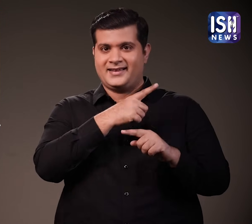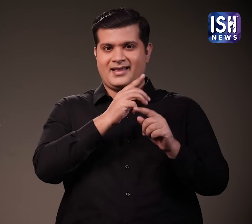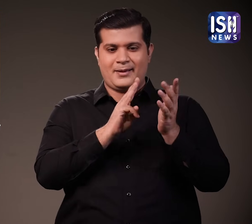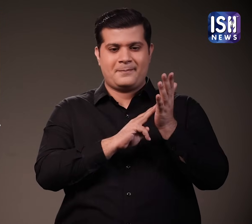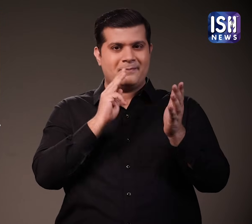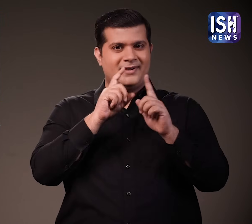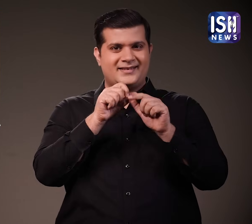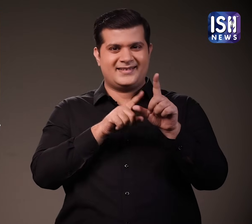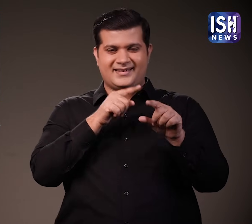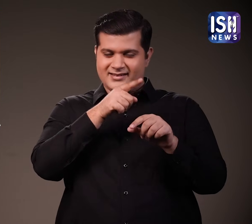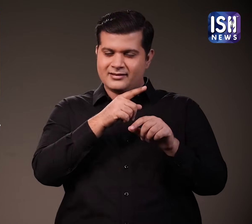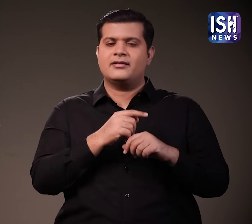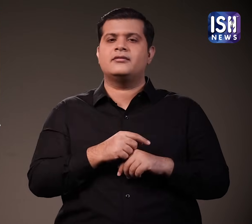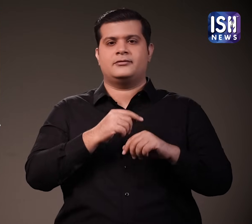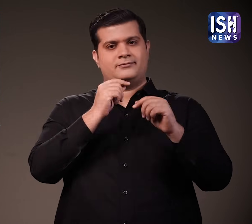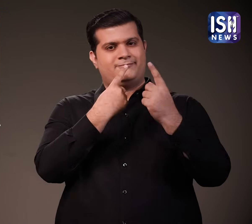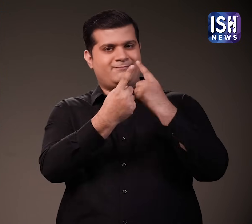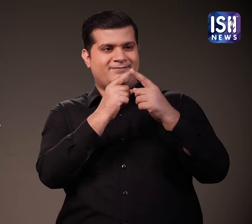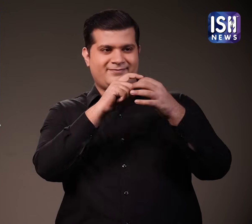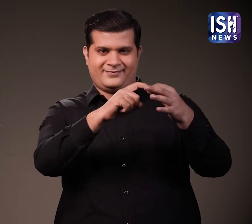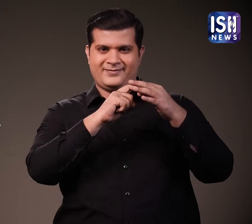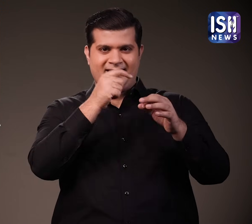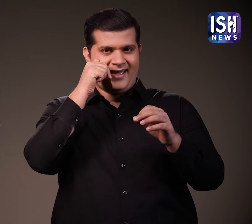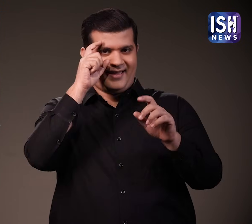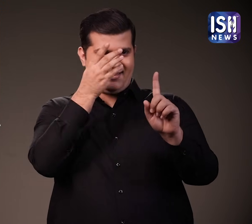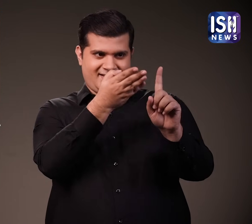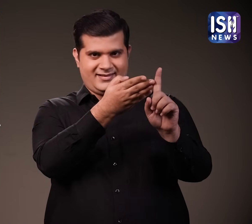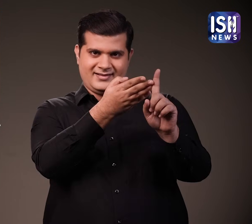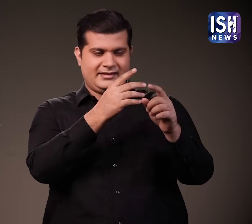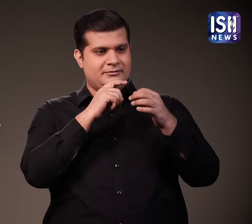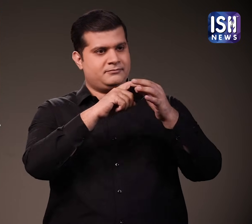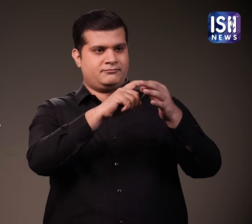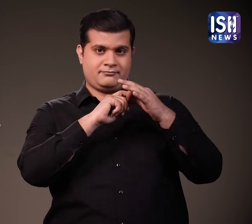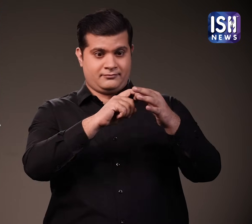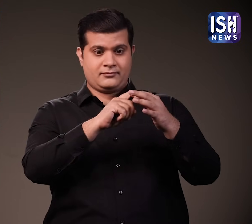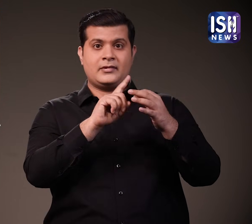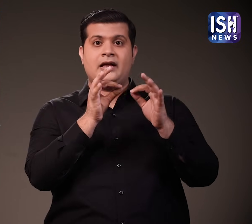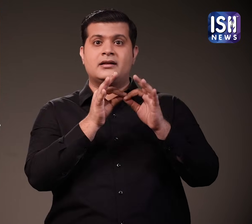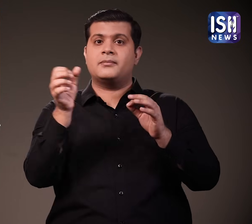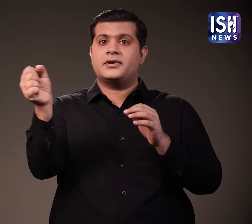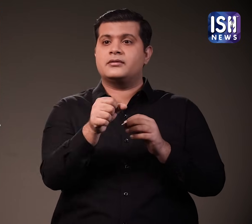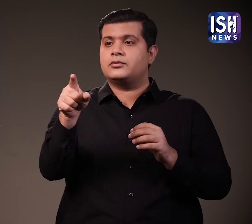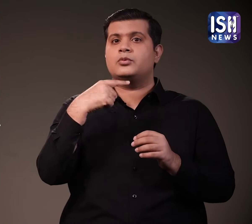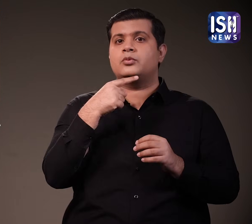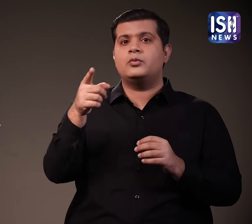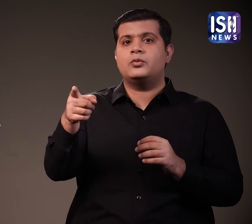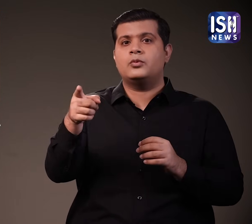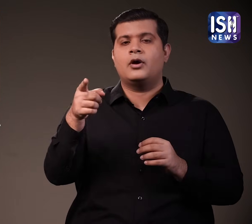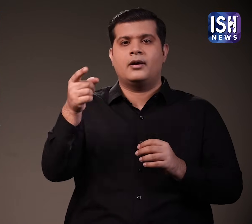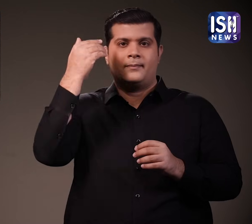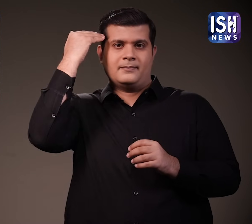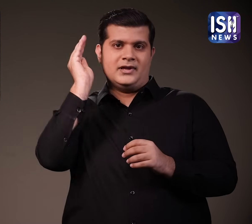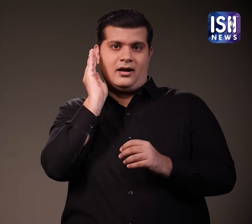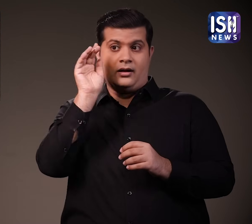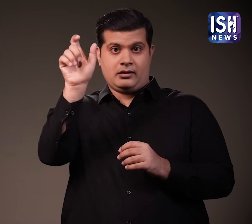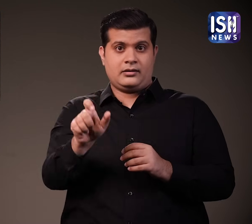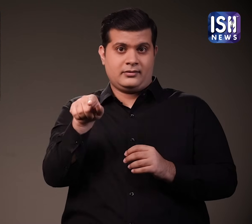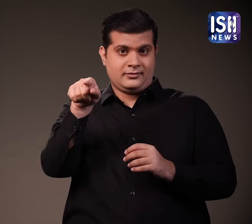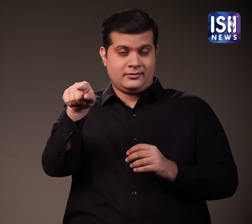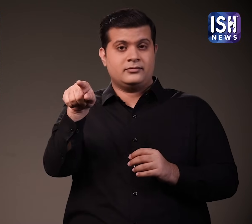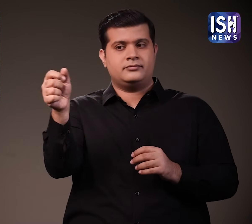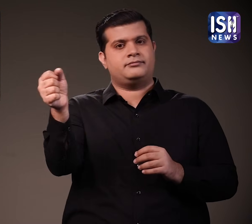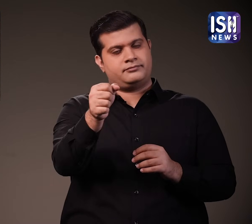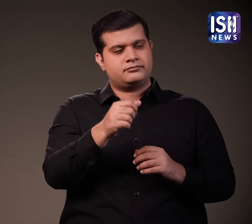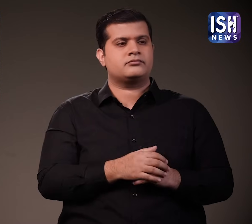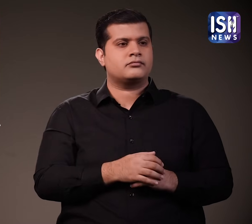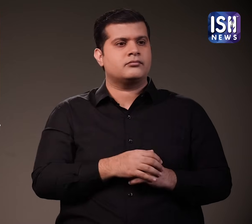Aqil Chinoy conversed with the writer through his interpreter, Priya Sundaram.